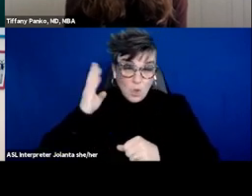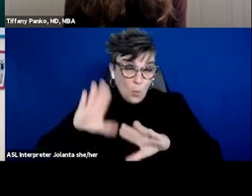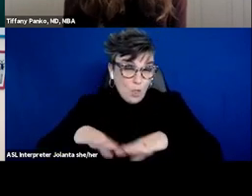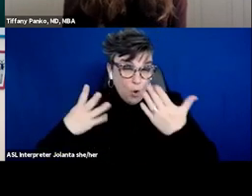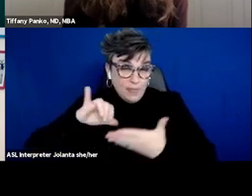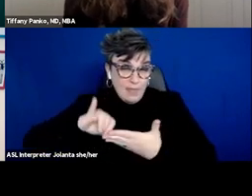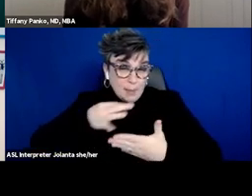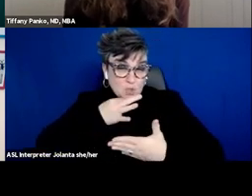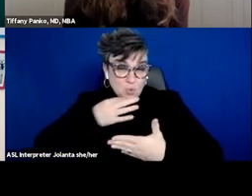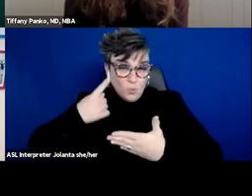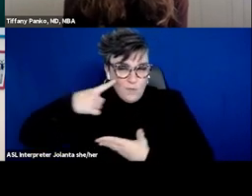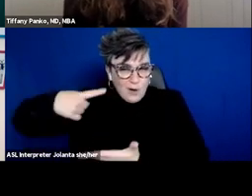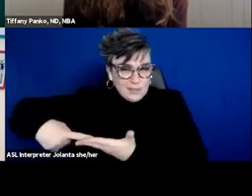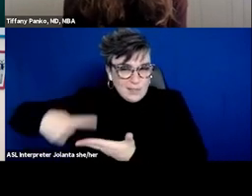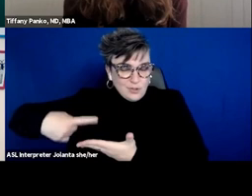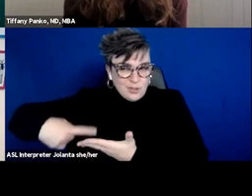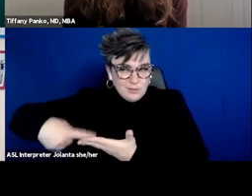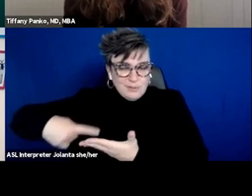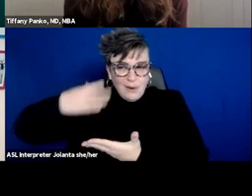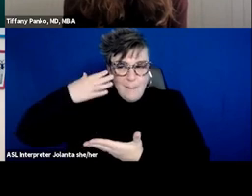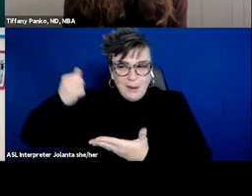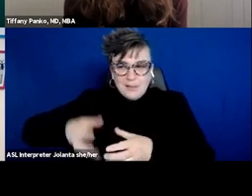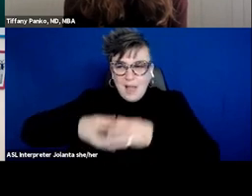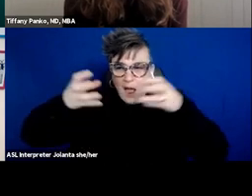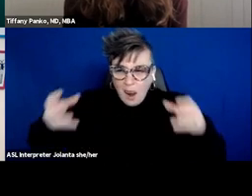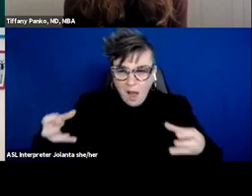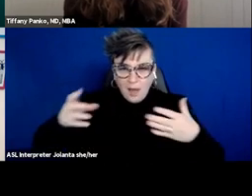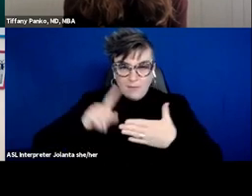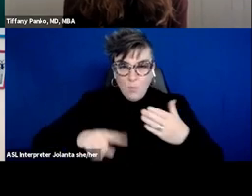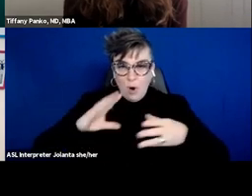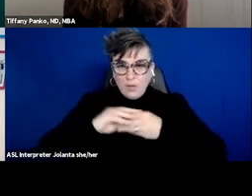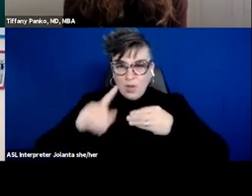discussion in a few minutes because a lot of what we are talking about requires a team